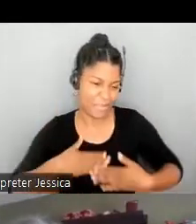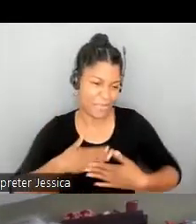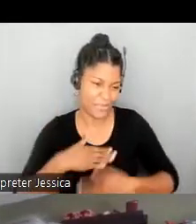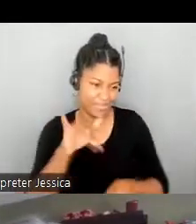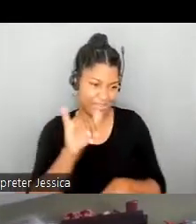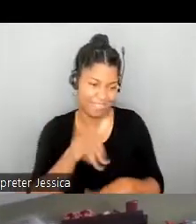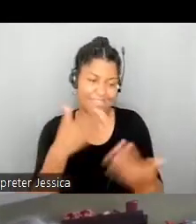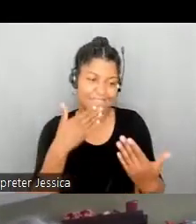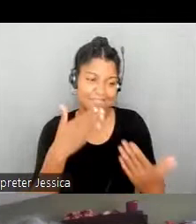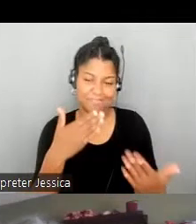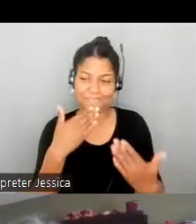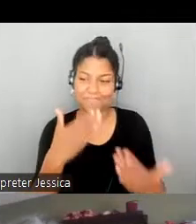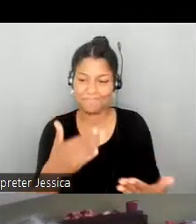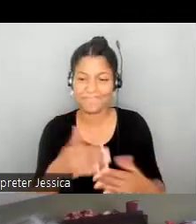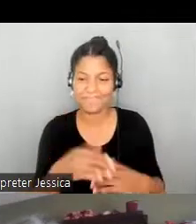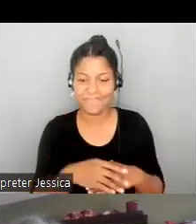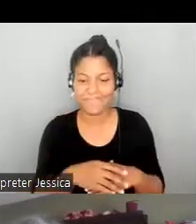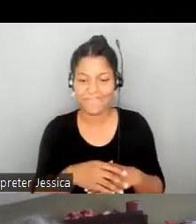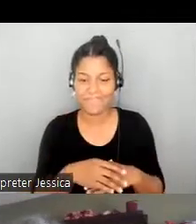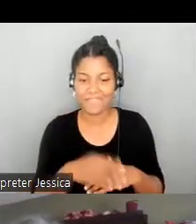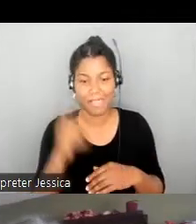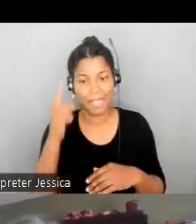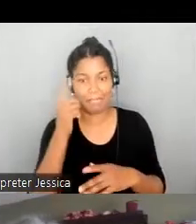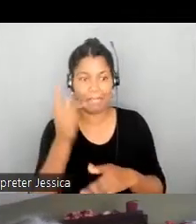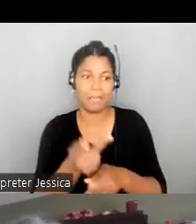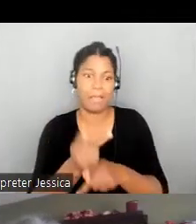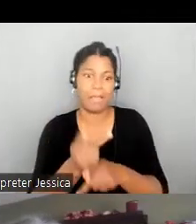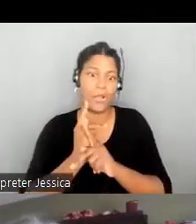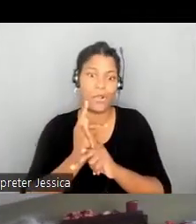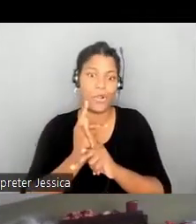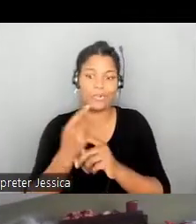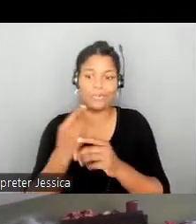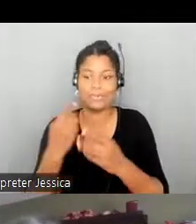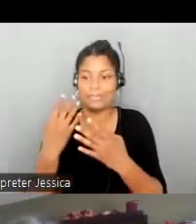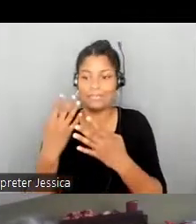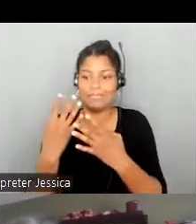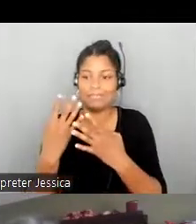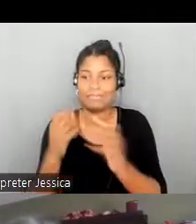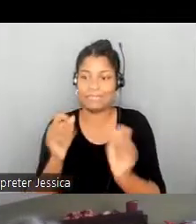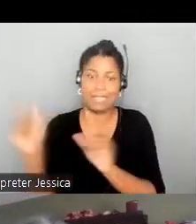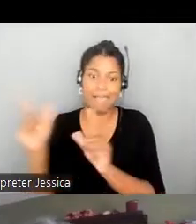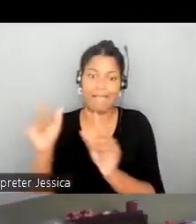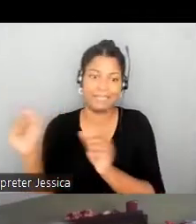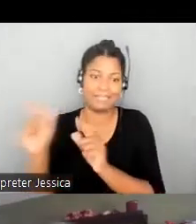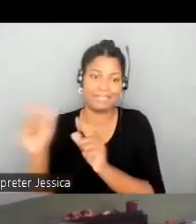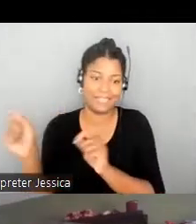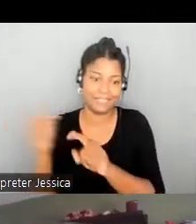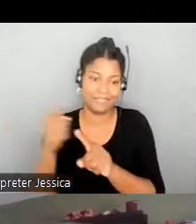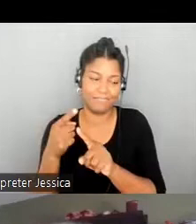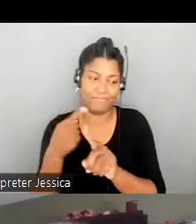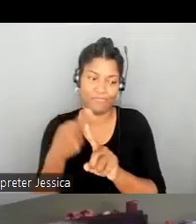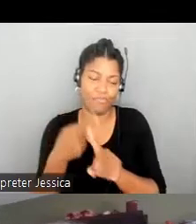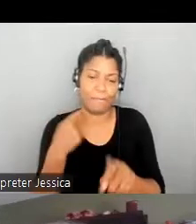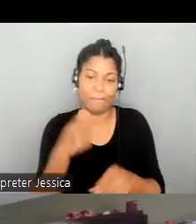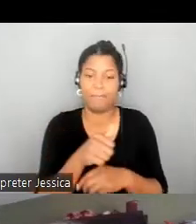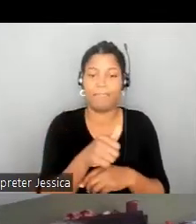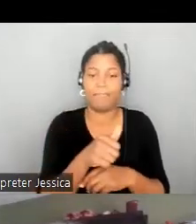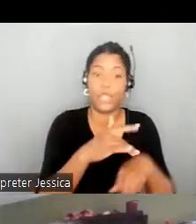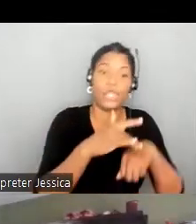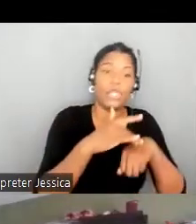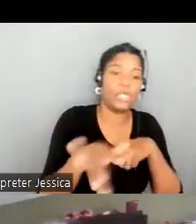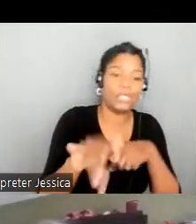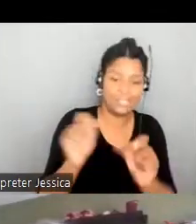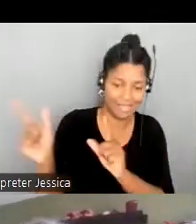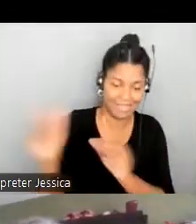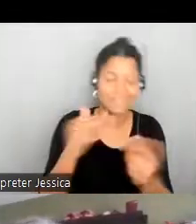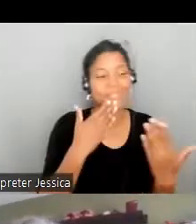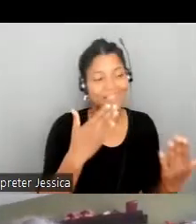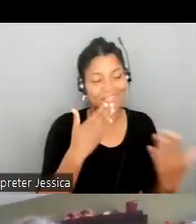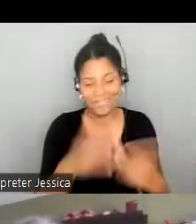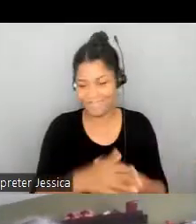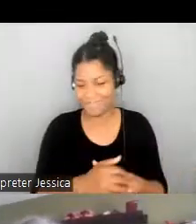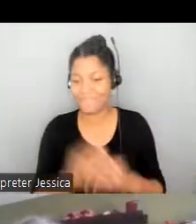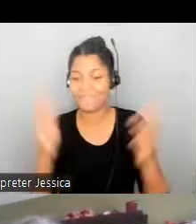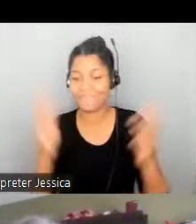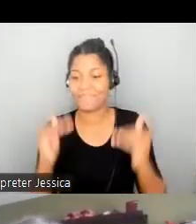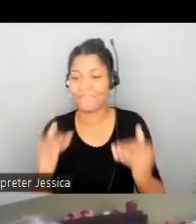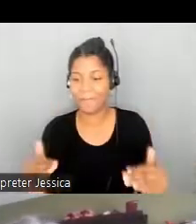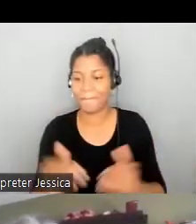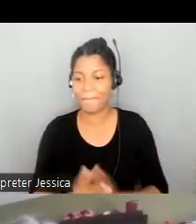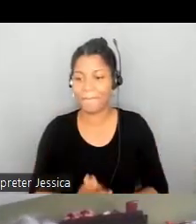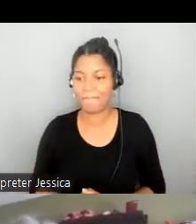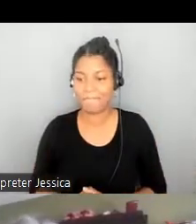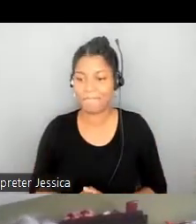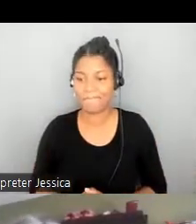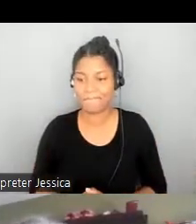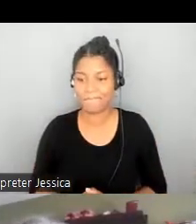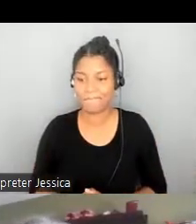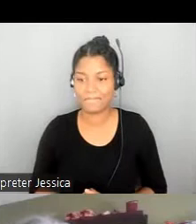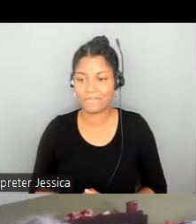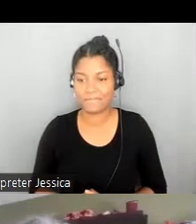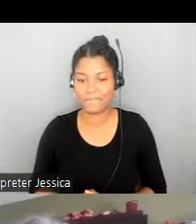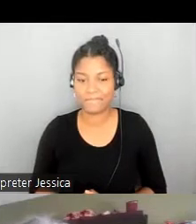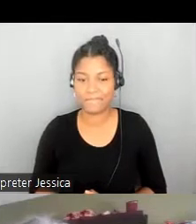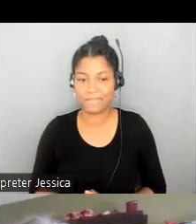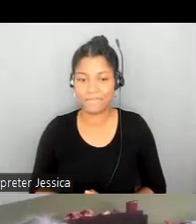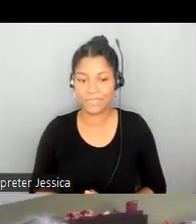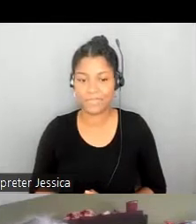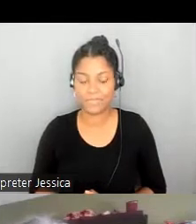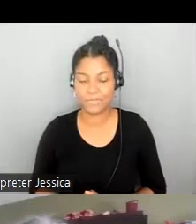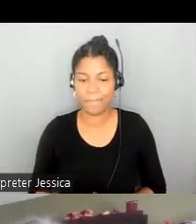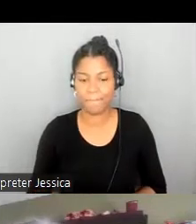I have probably borrowed slides from earlier ones and that is a good catch, thank you.